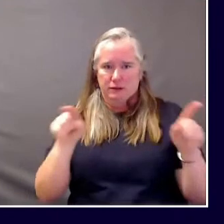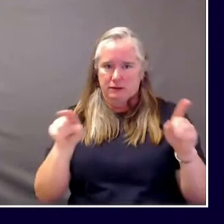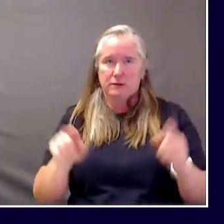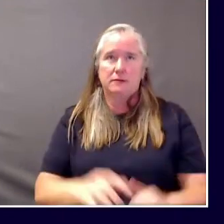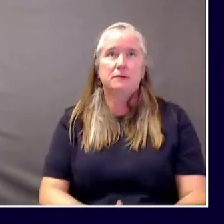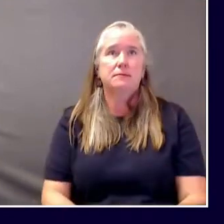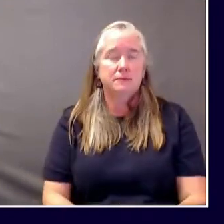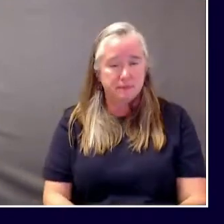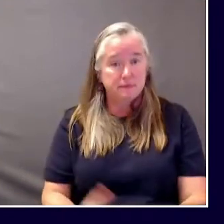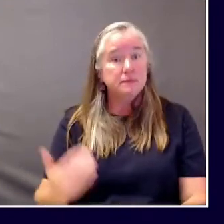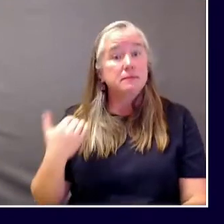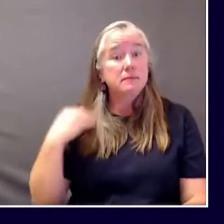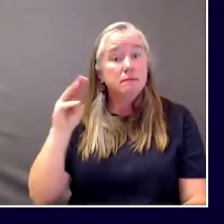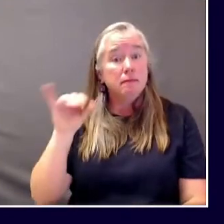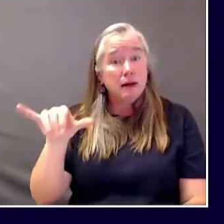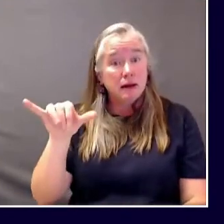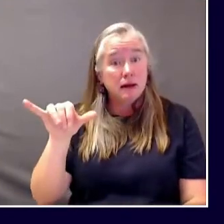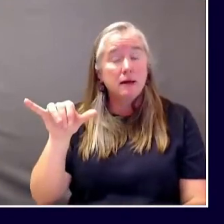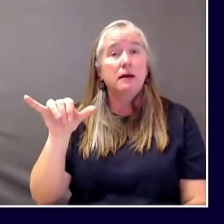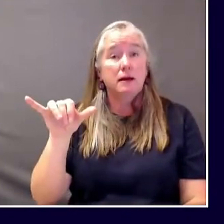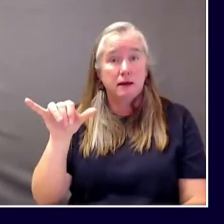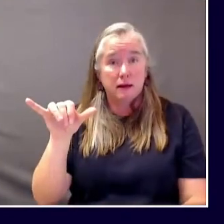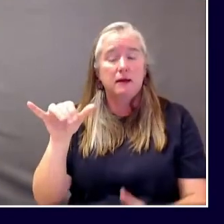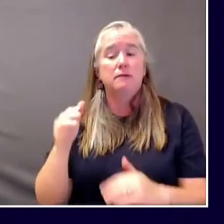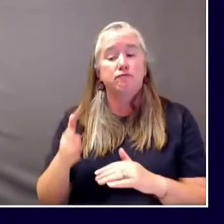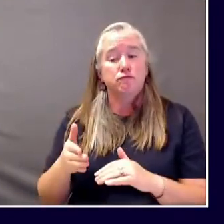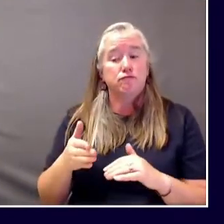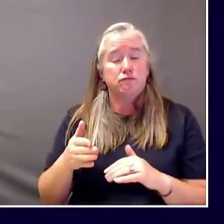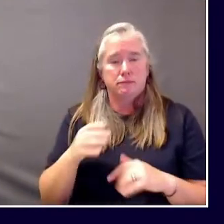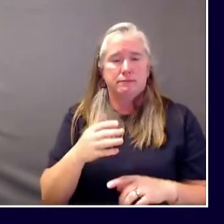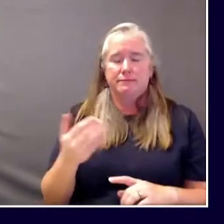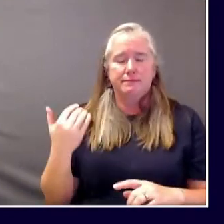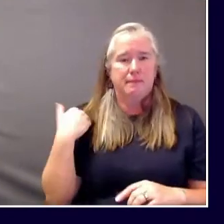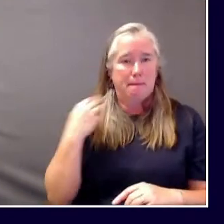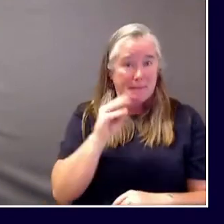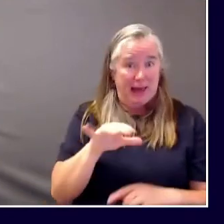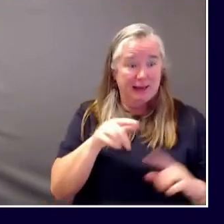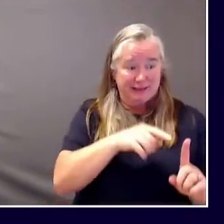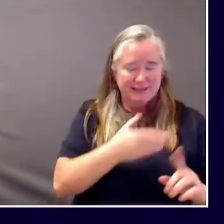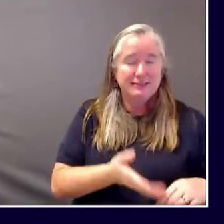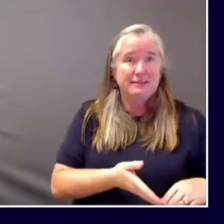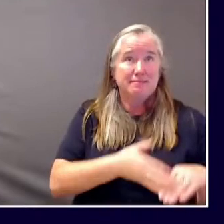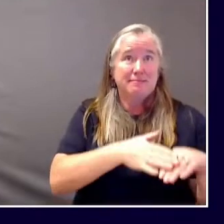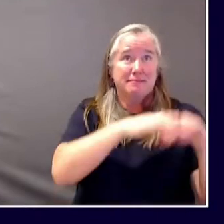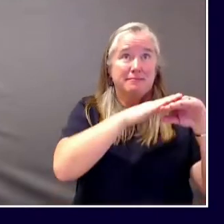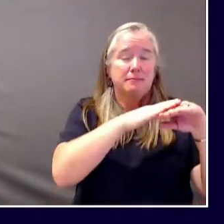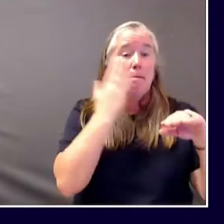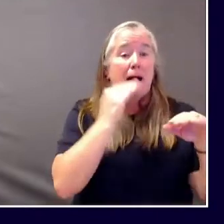it may